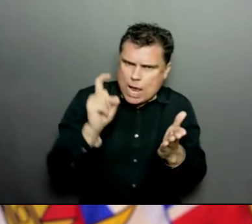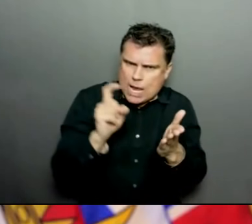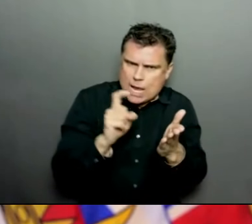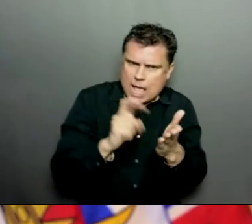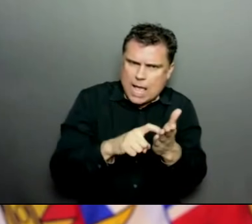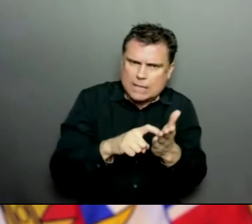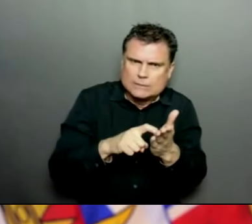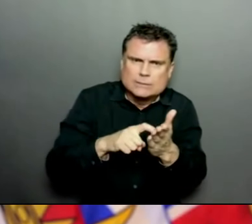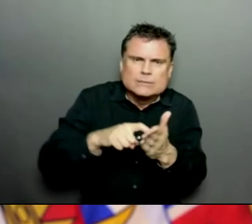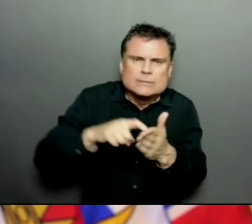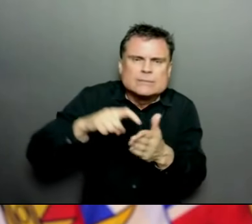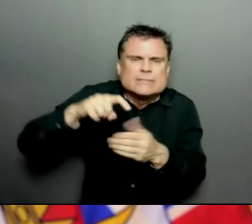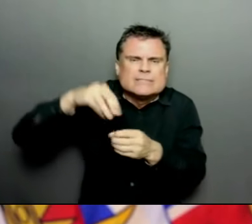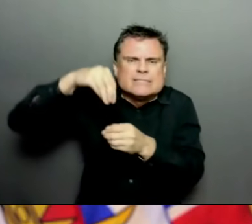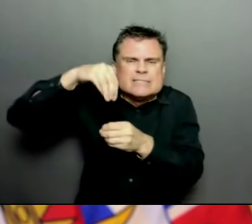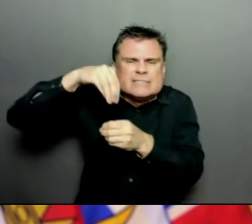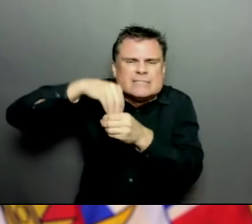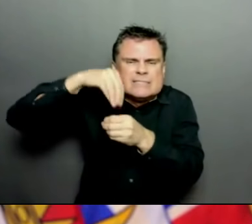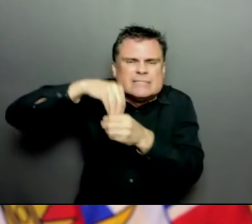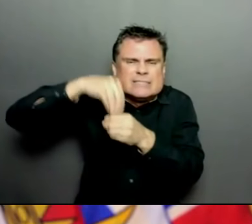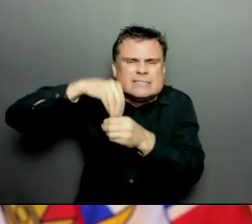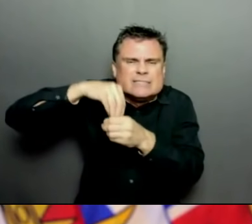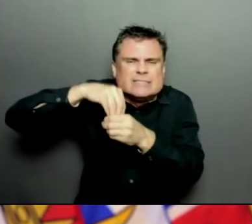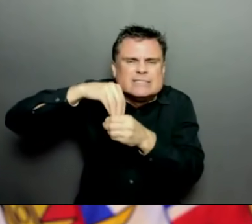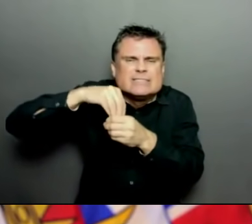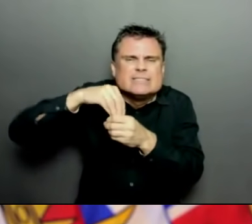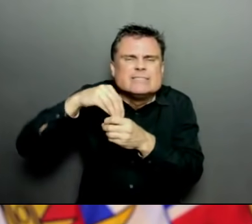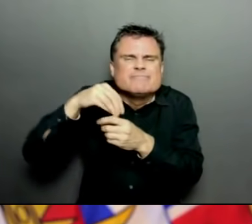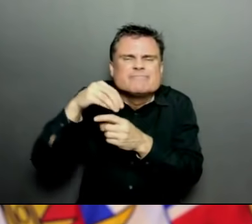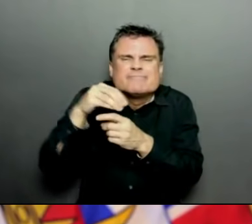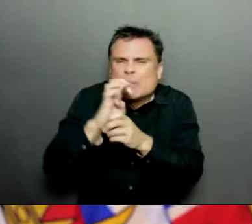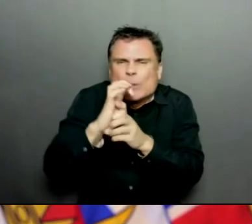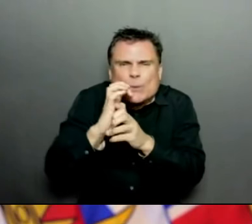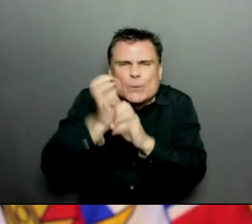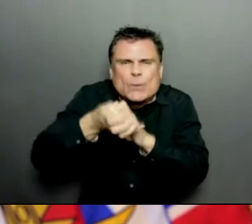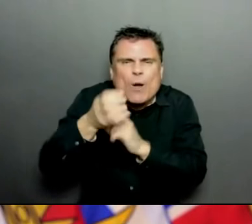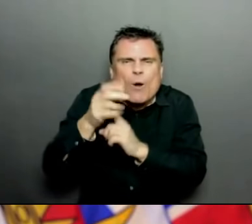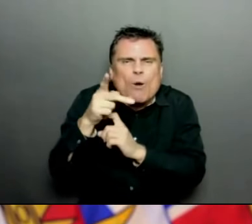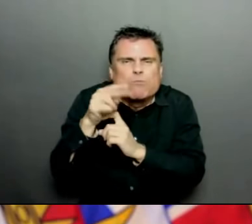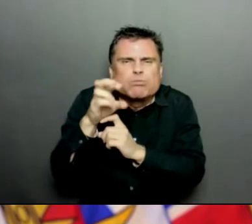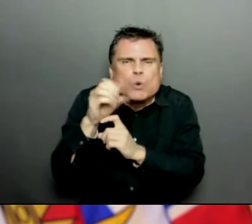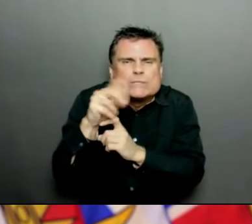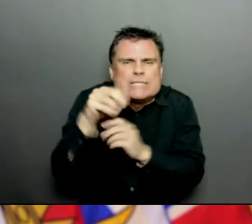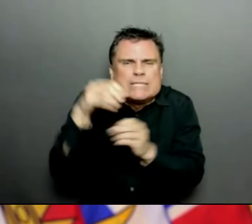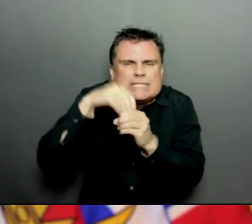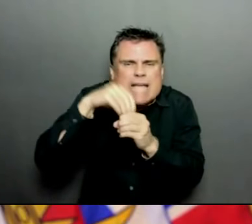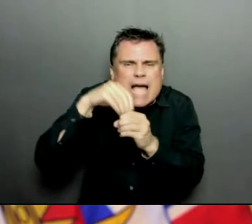way more than I do in the genomics world, there is not anything that would be worrisome about the vaccine